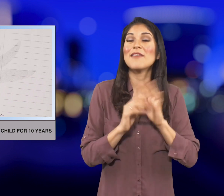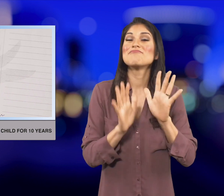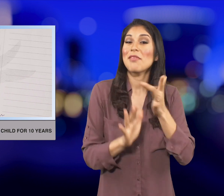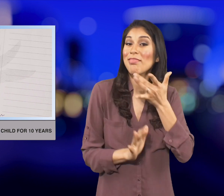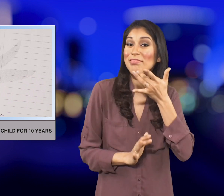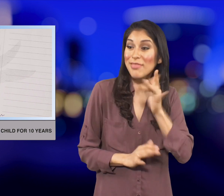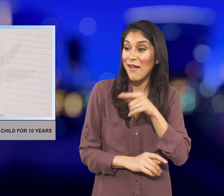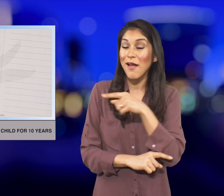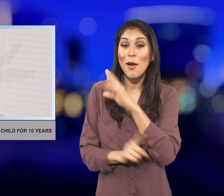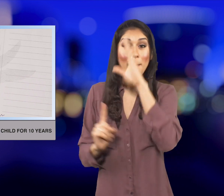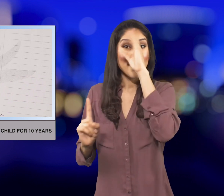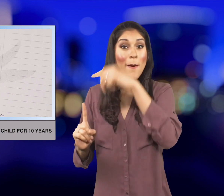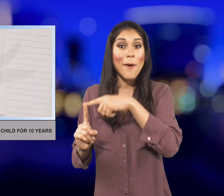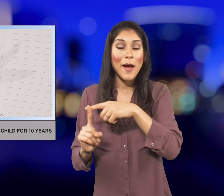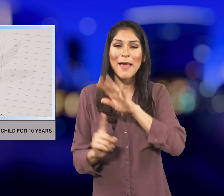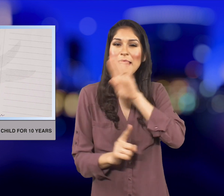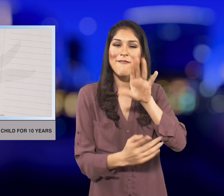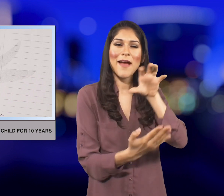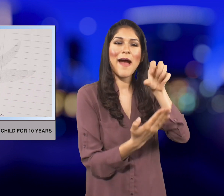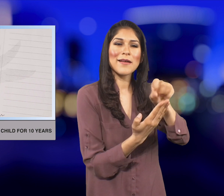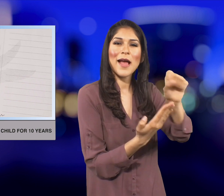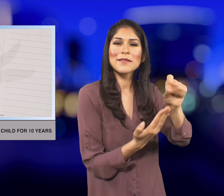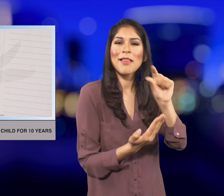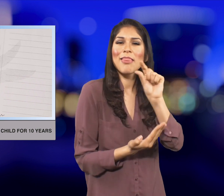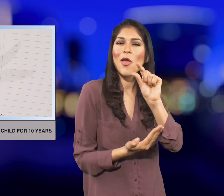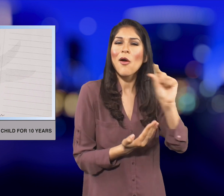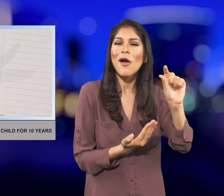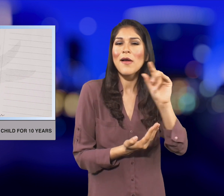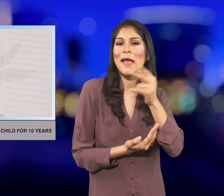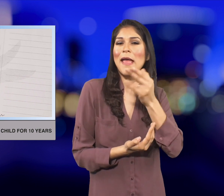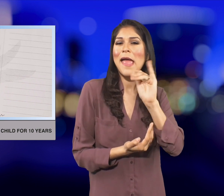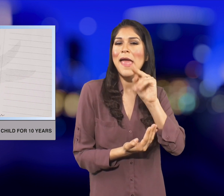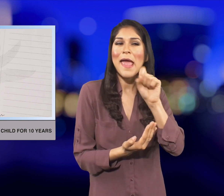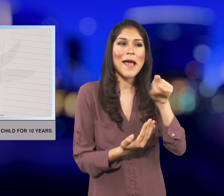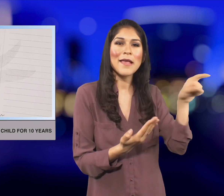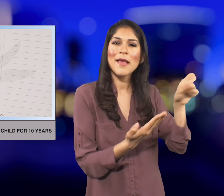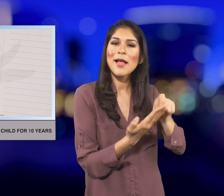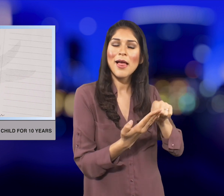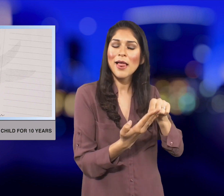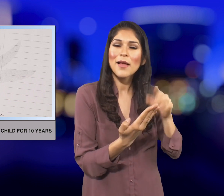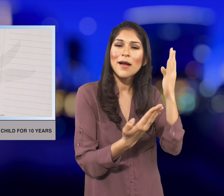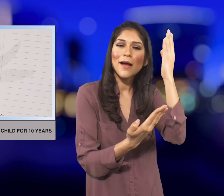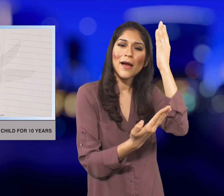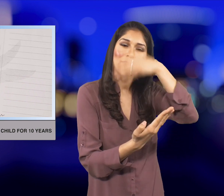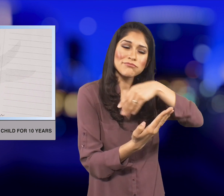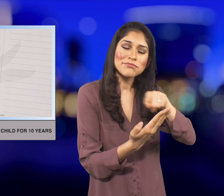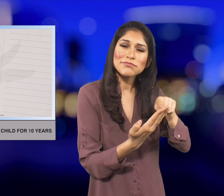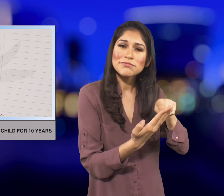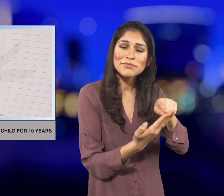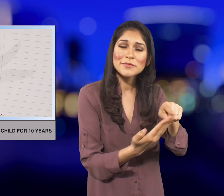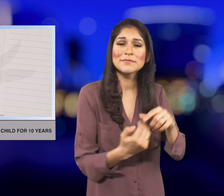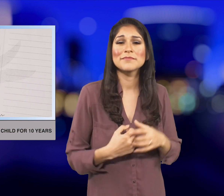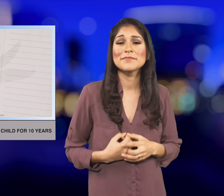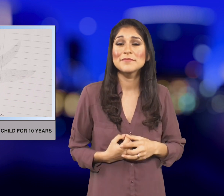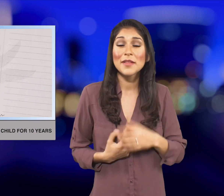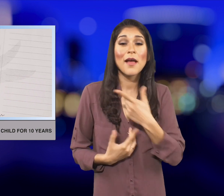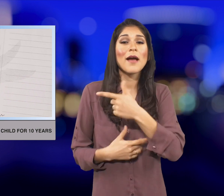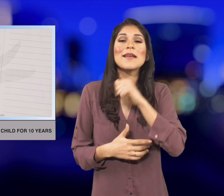Luckily Timothy never caught on to the hints and didn't find out who his sponsor was until